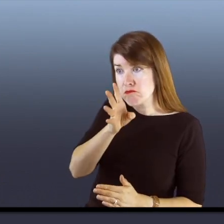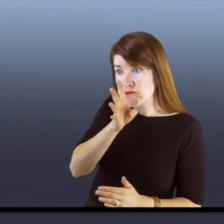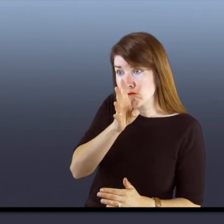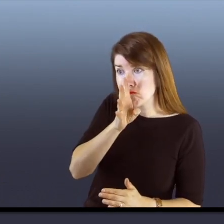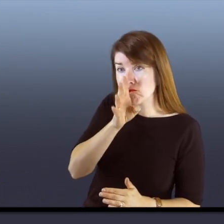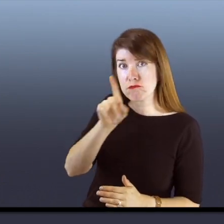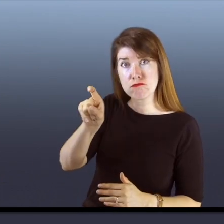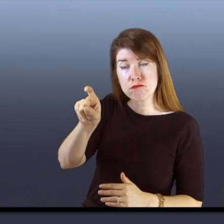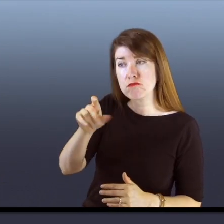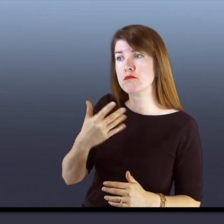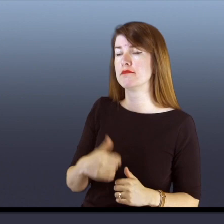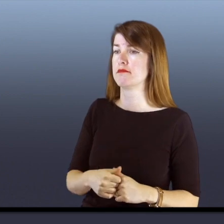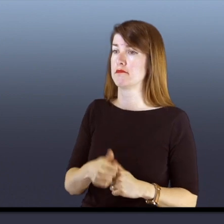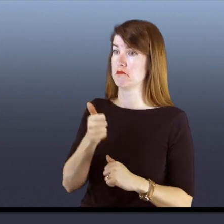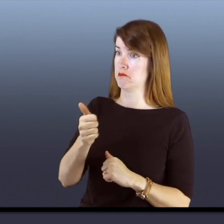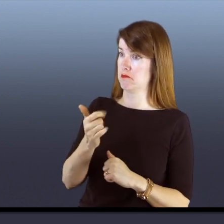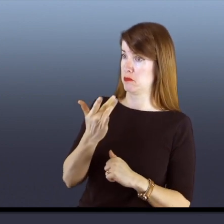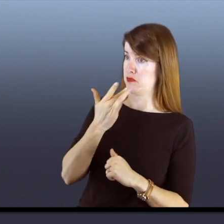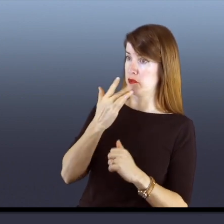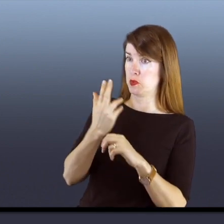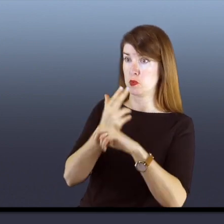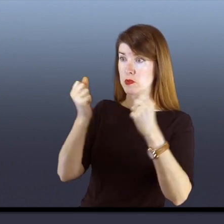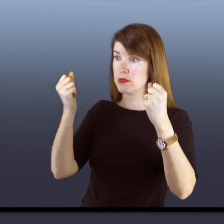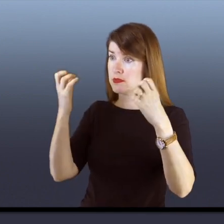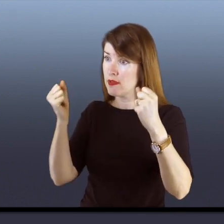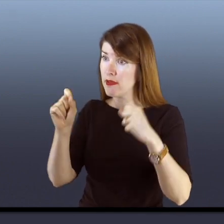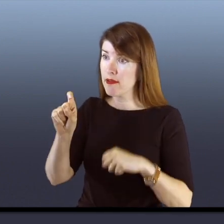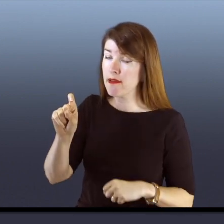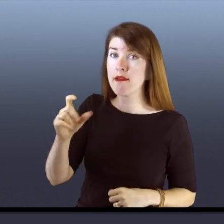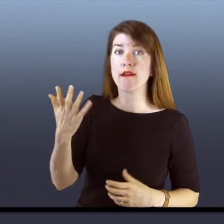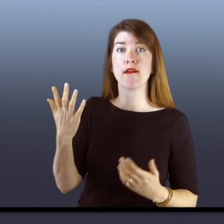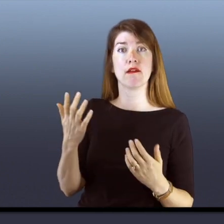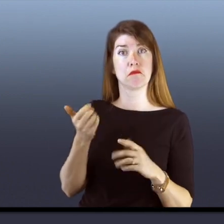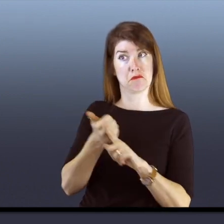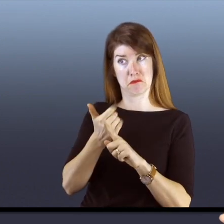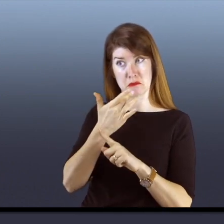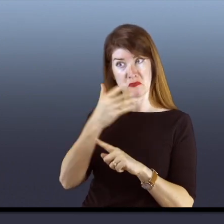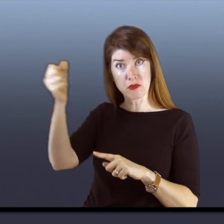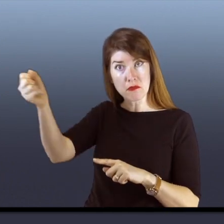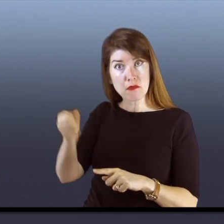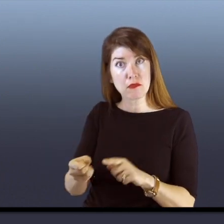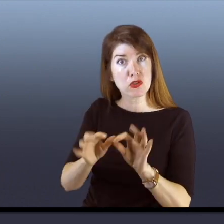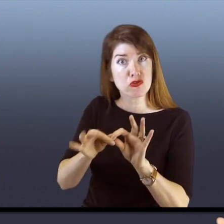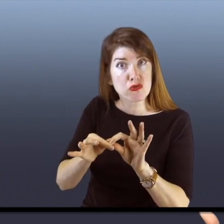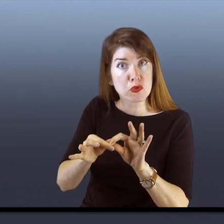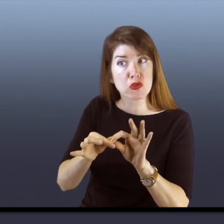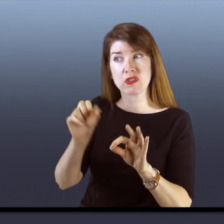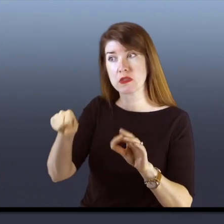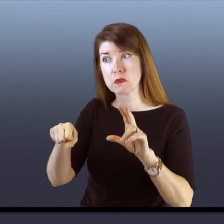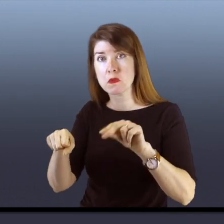Do they want to use a sign language interpreter or not? You have to ask those questions, it's the client preference,